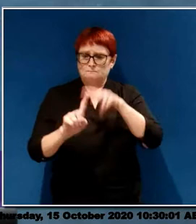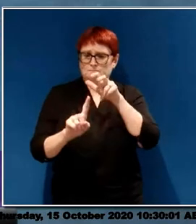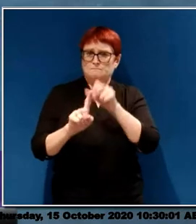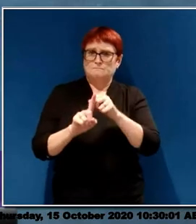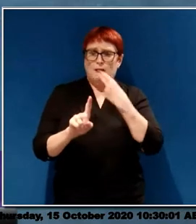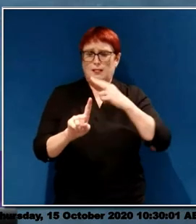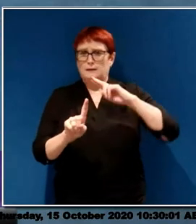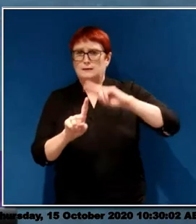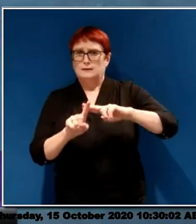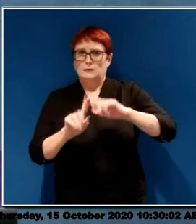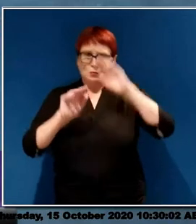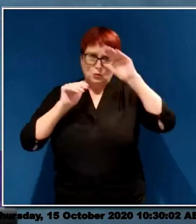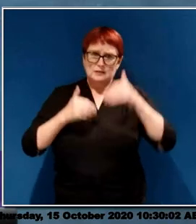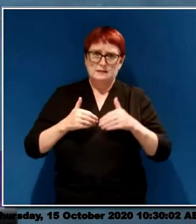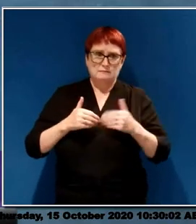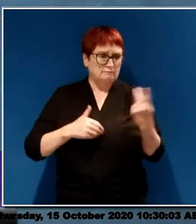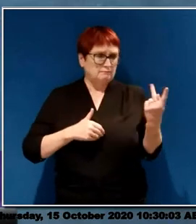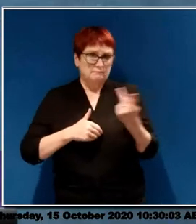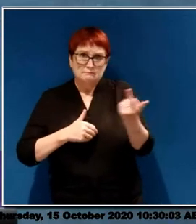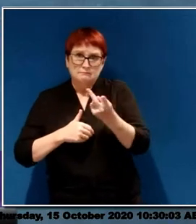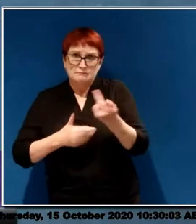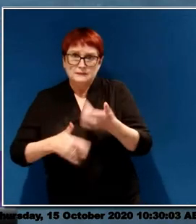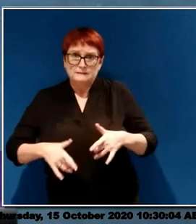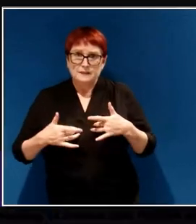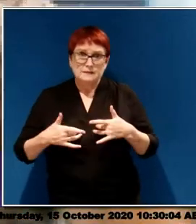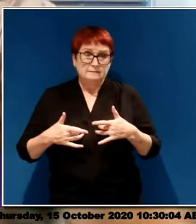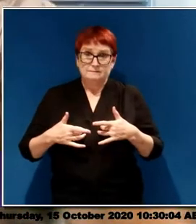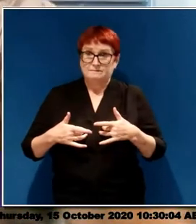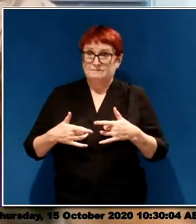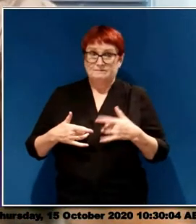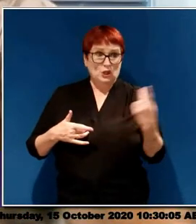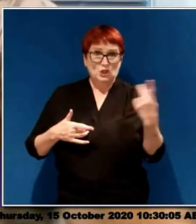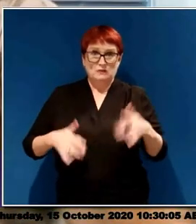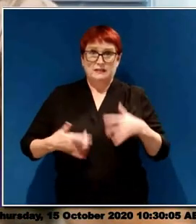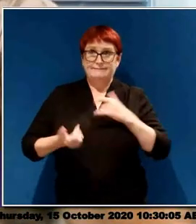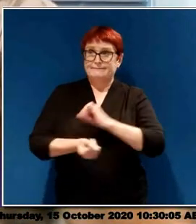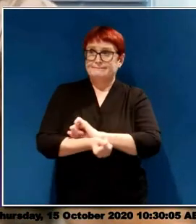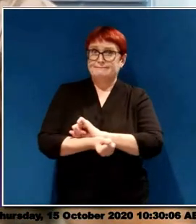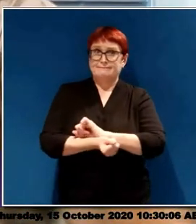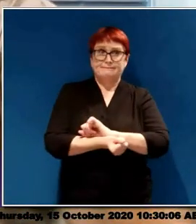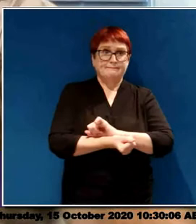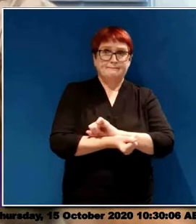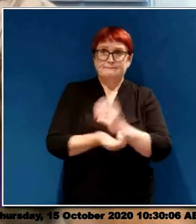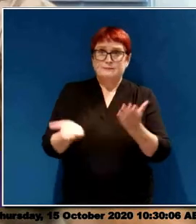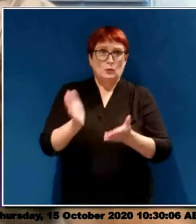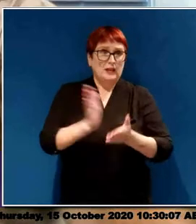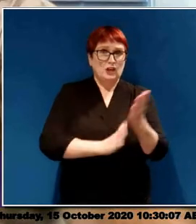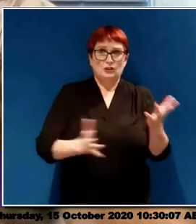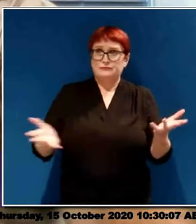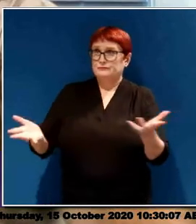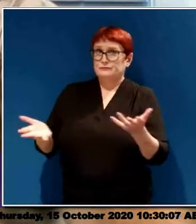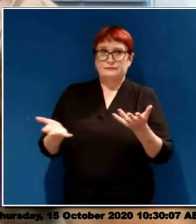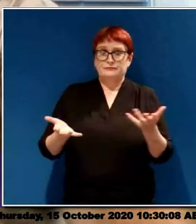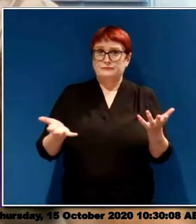Nowhere else to go, to be honest. We didn't know what else to do. We kind of felt really, really lost.